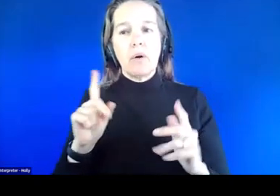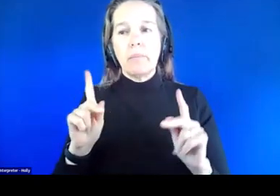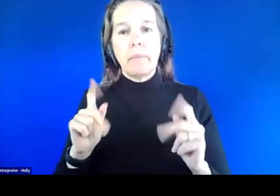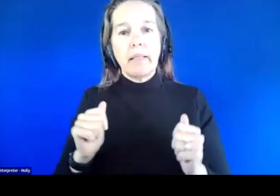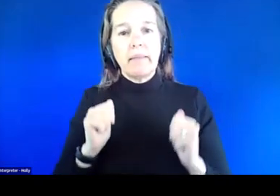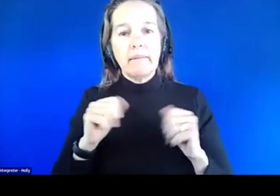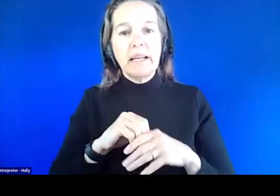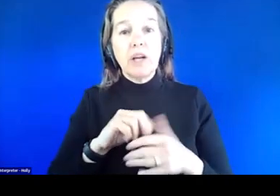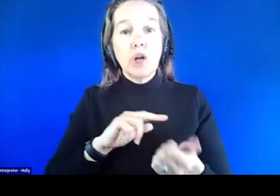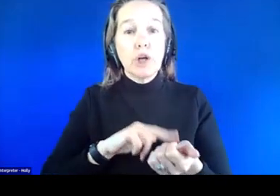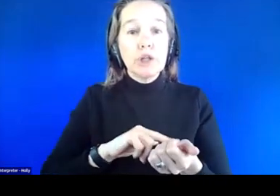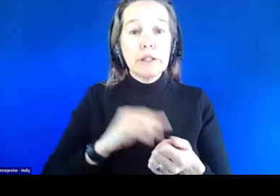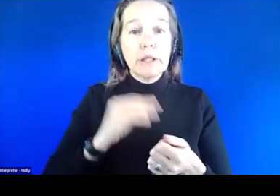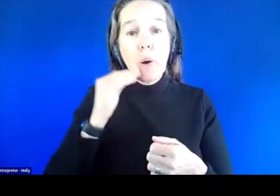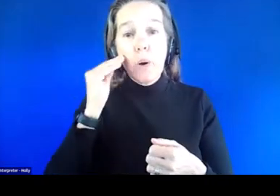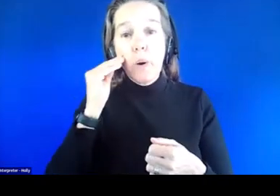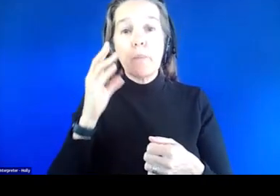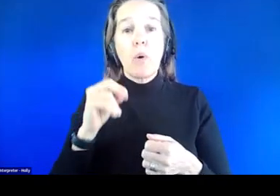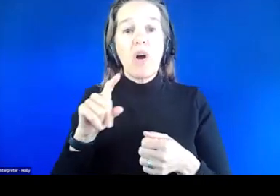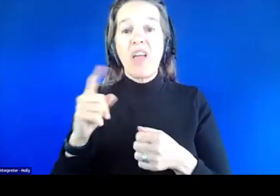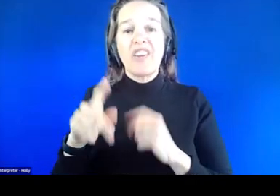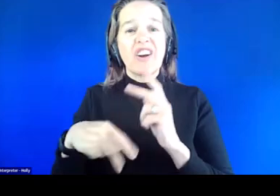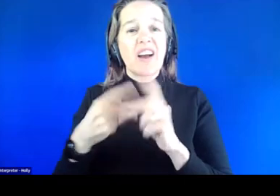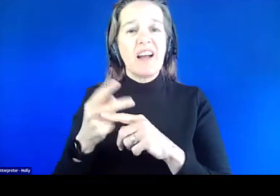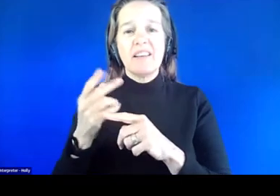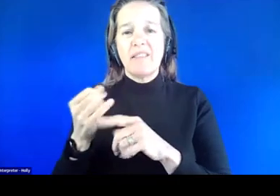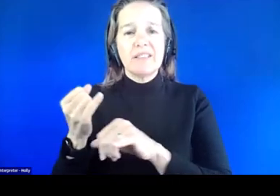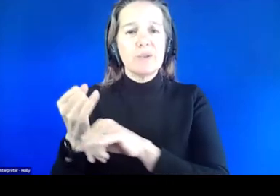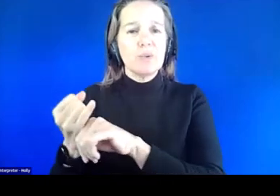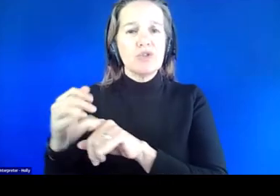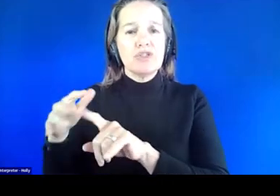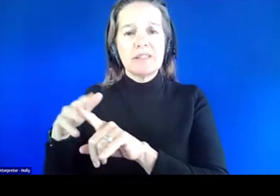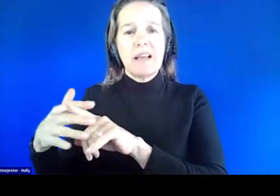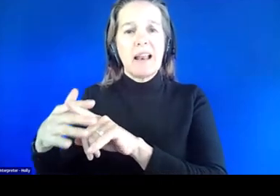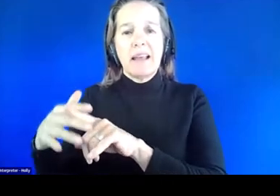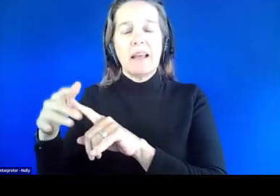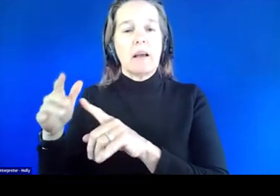settings back to the community. It assists